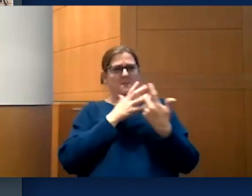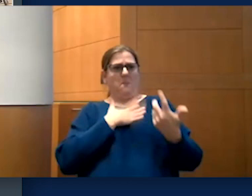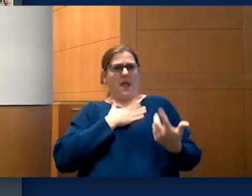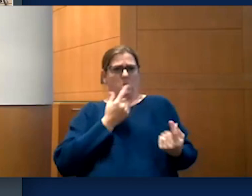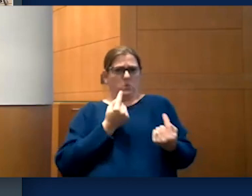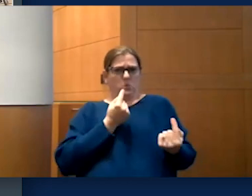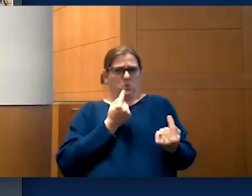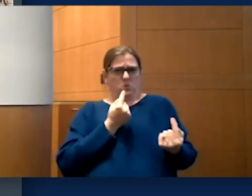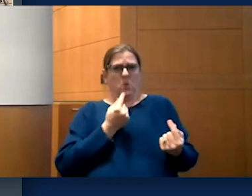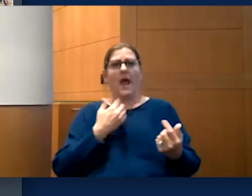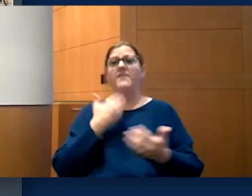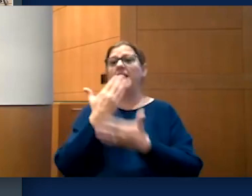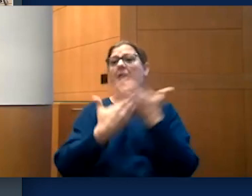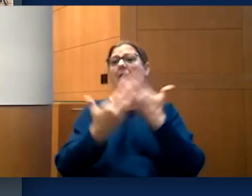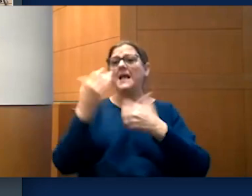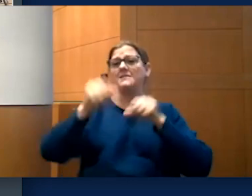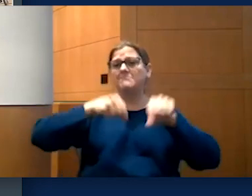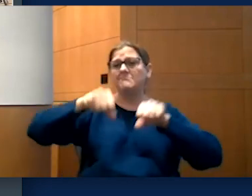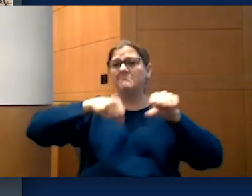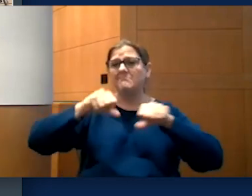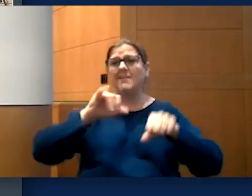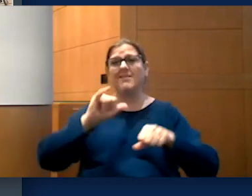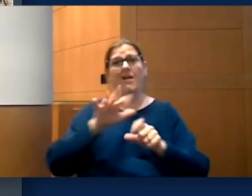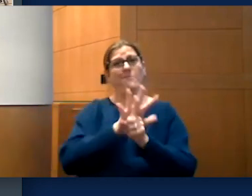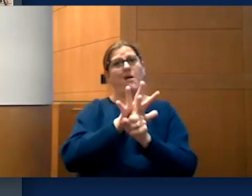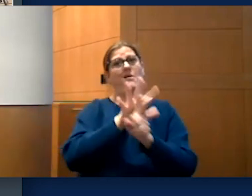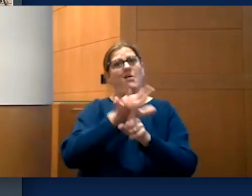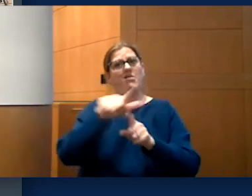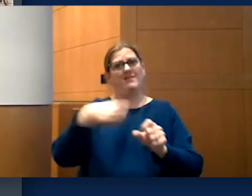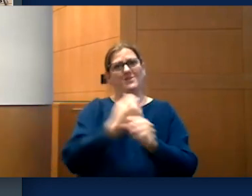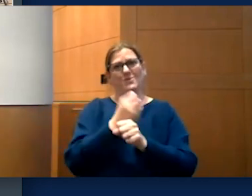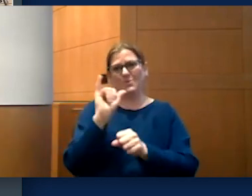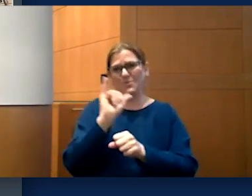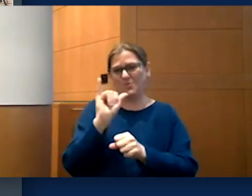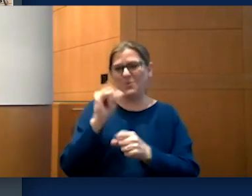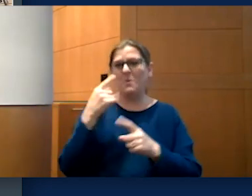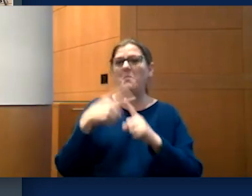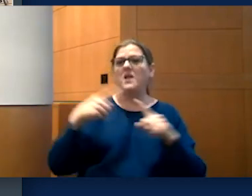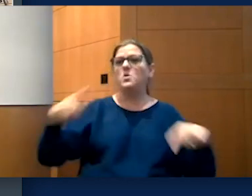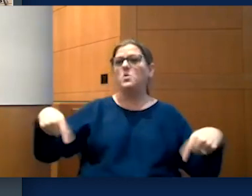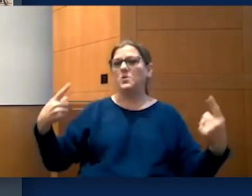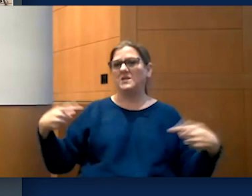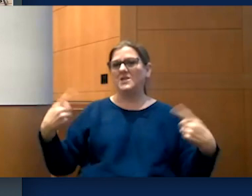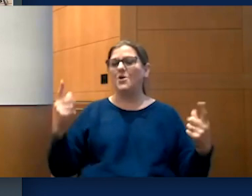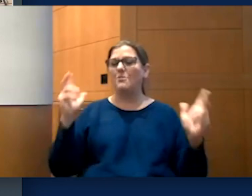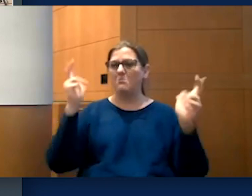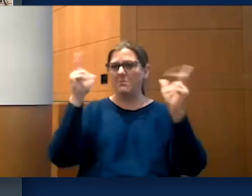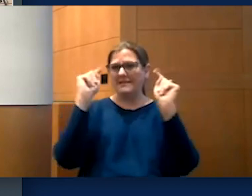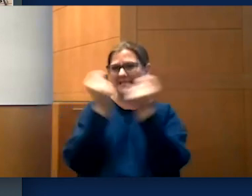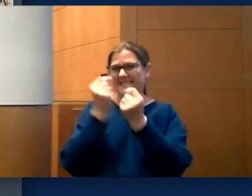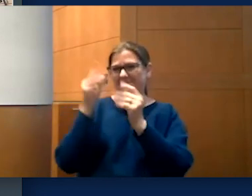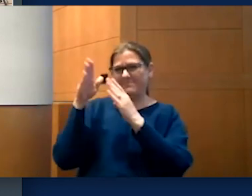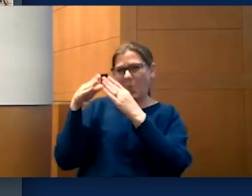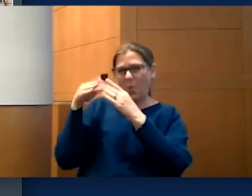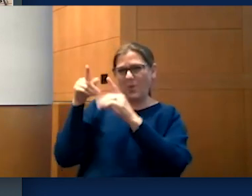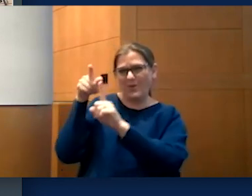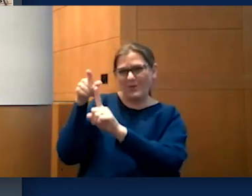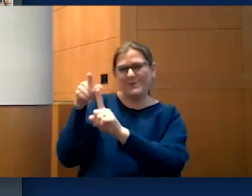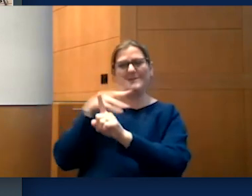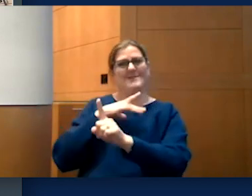We have hand cycling. Those have been pretty popular this year. And then our wheelchair basketball team up in the corner. They are a lot of fun.